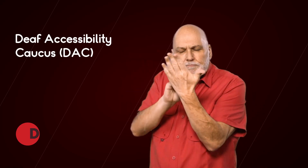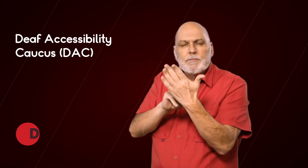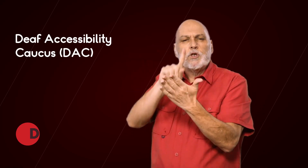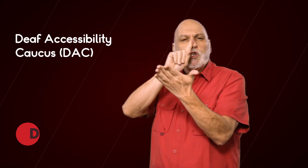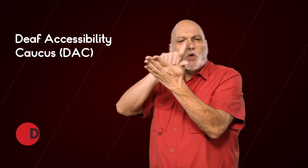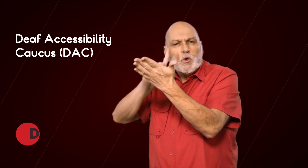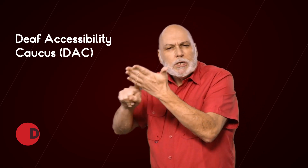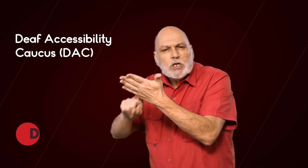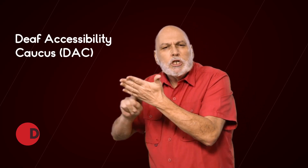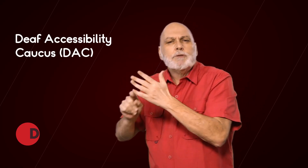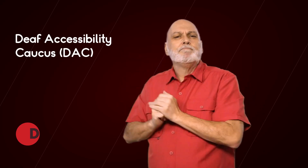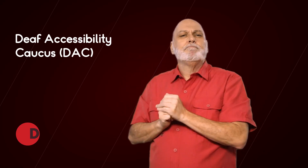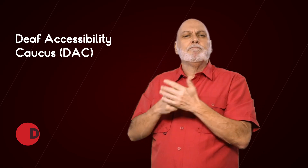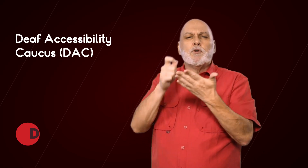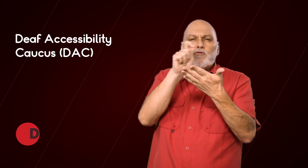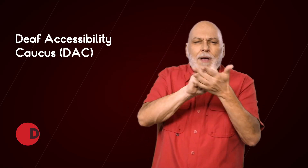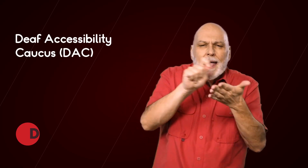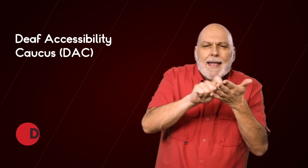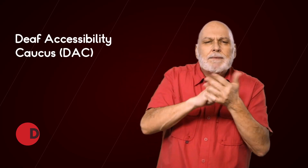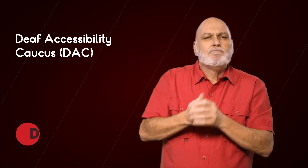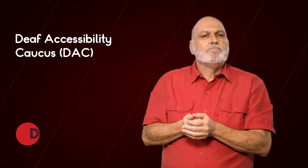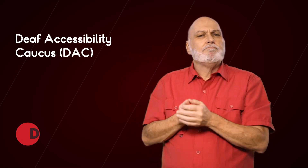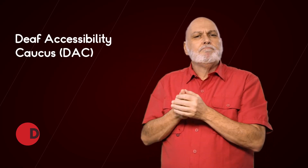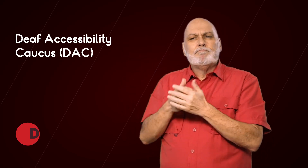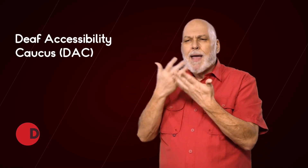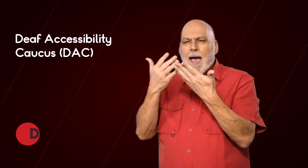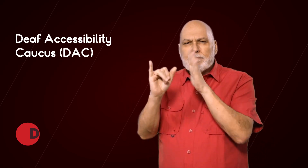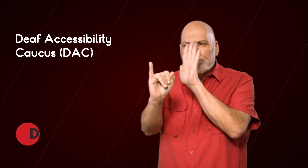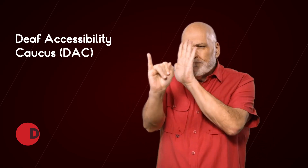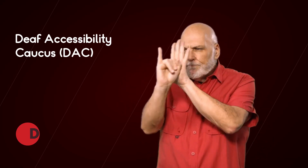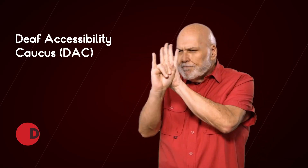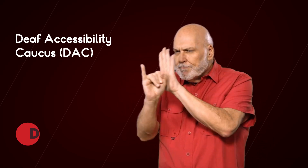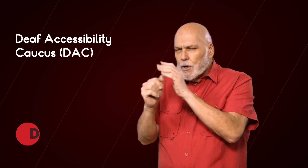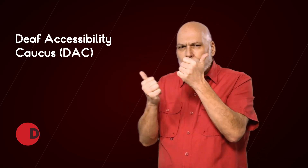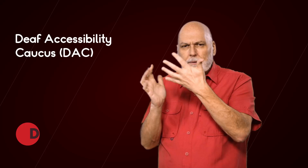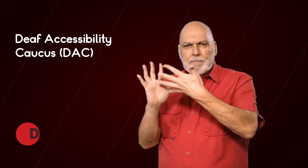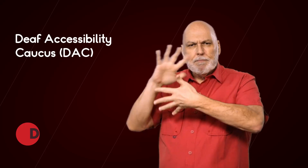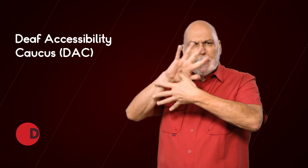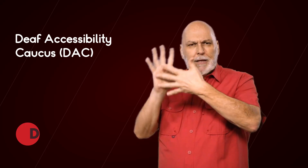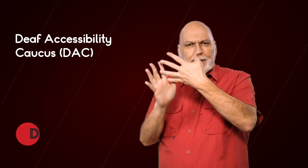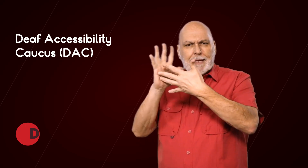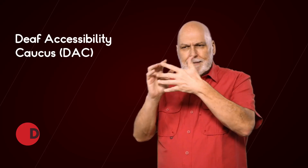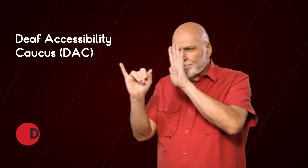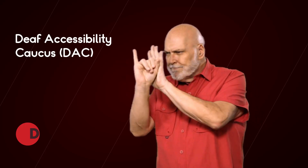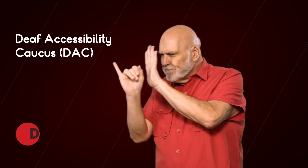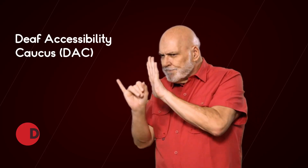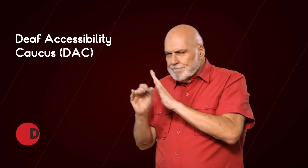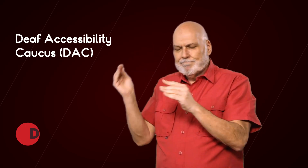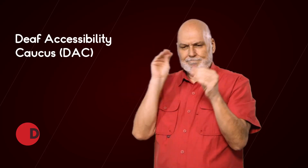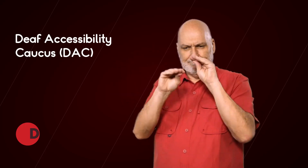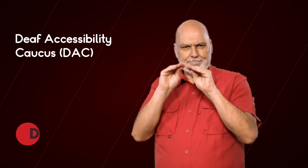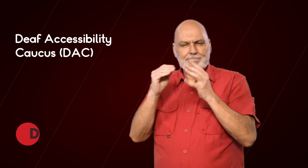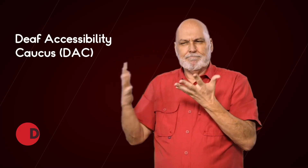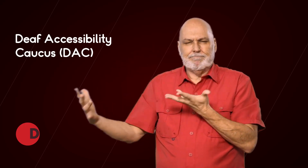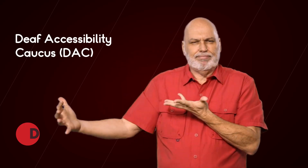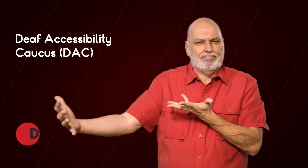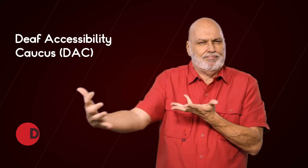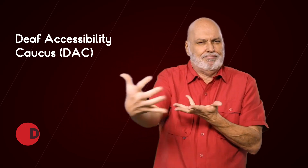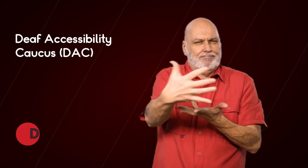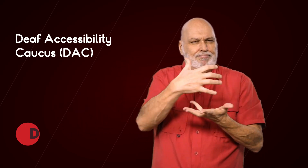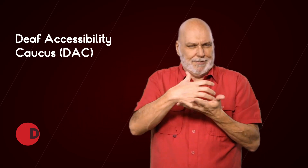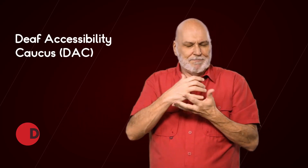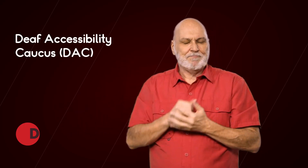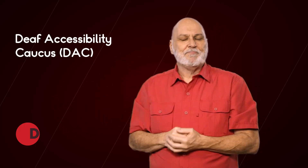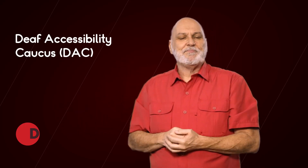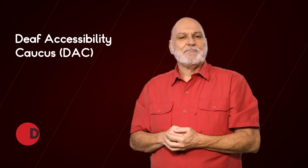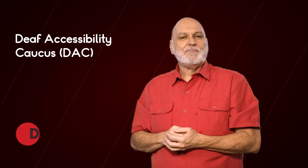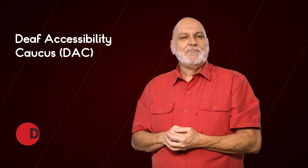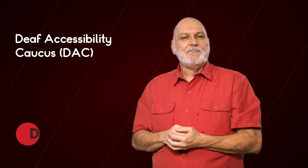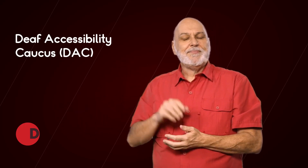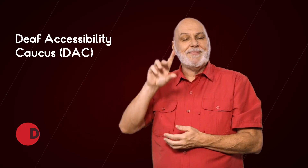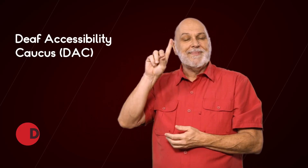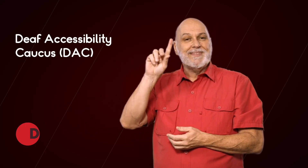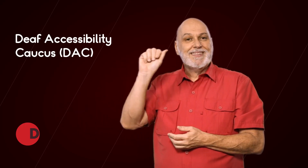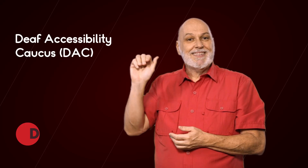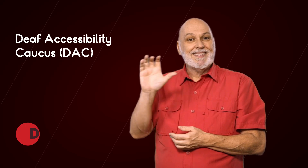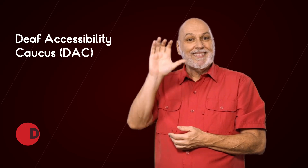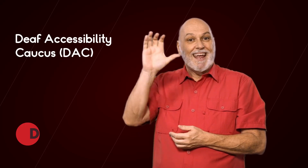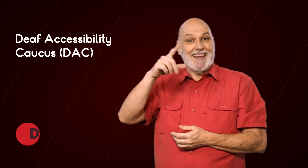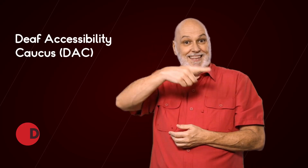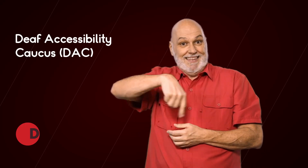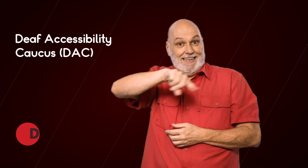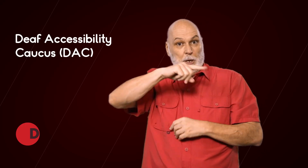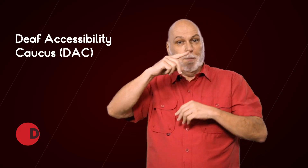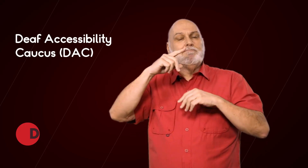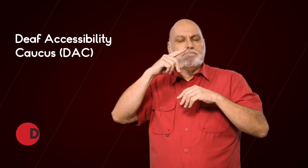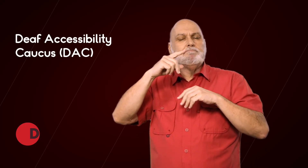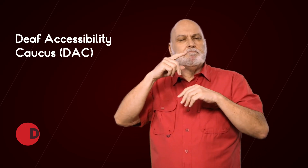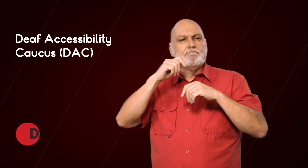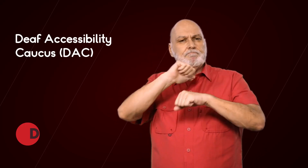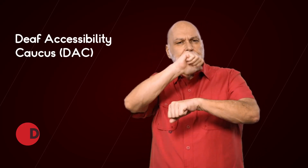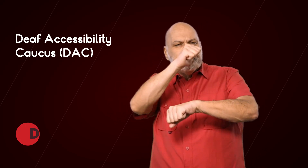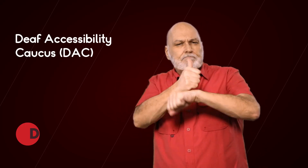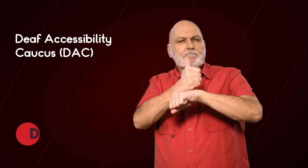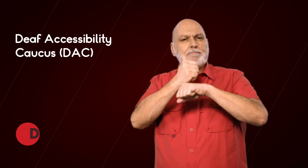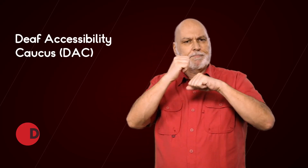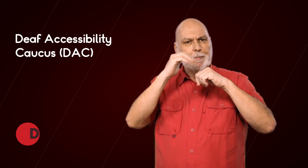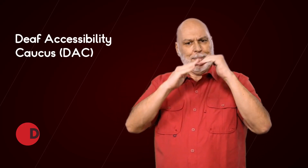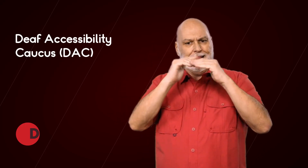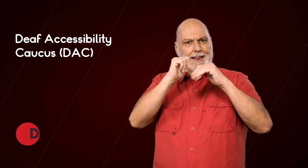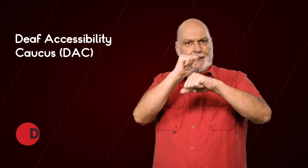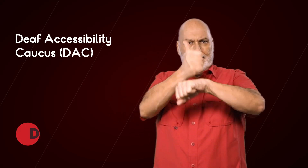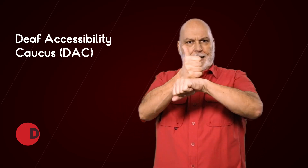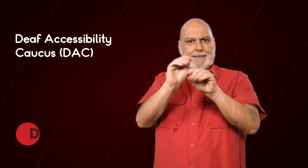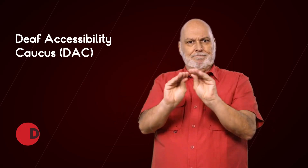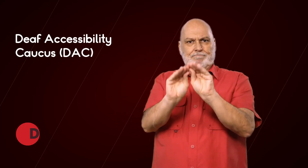network, make proposals, research, write and help identify priorities.